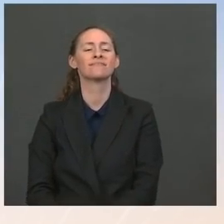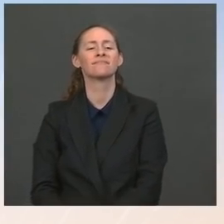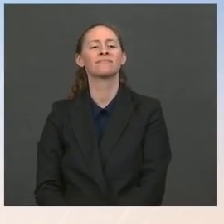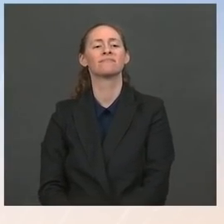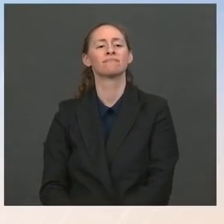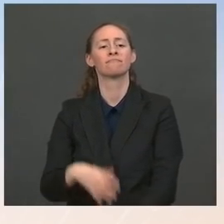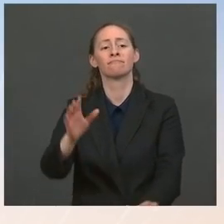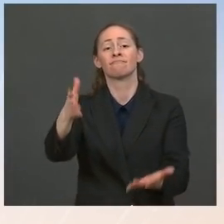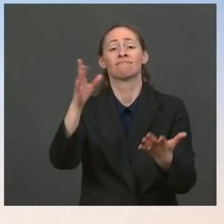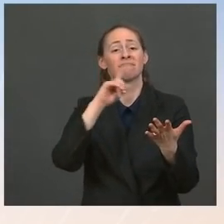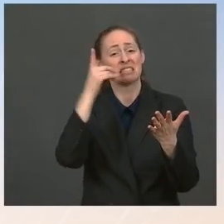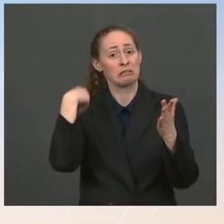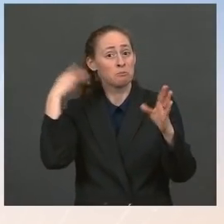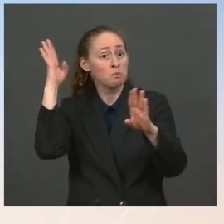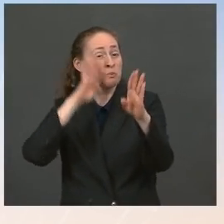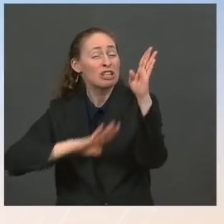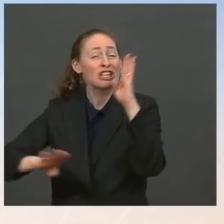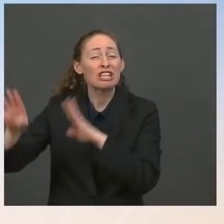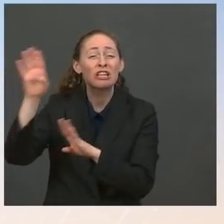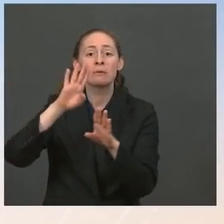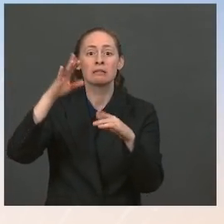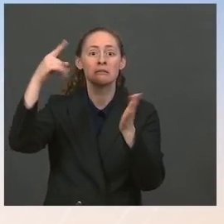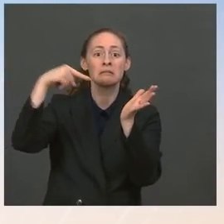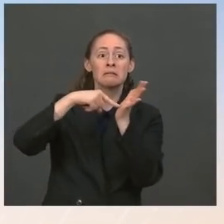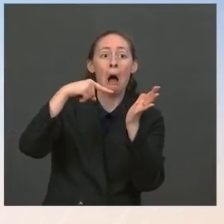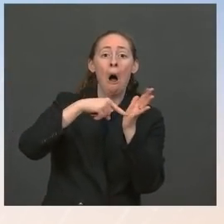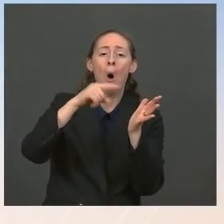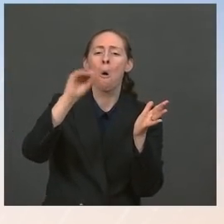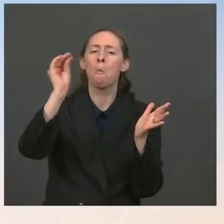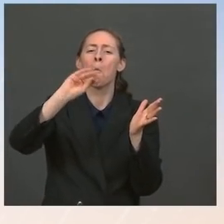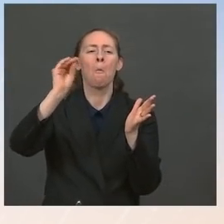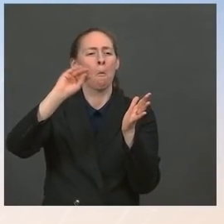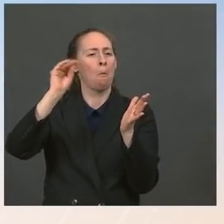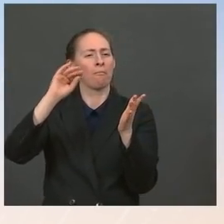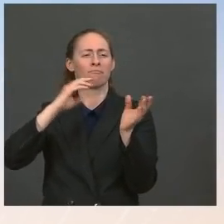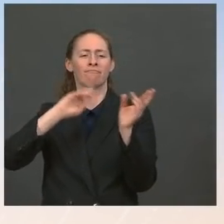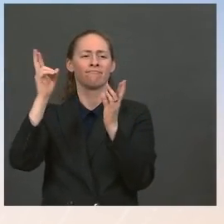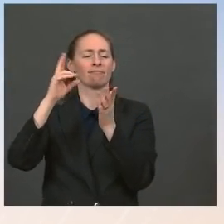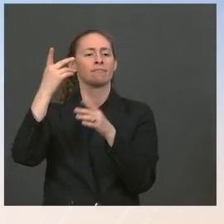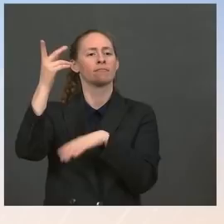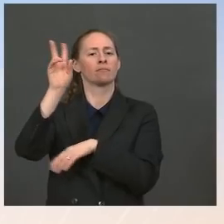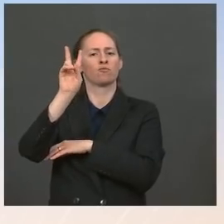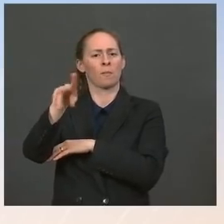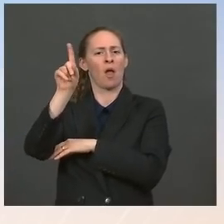I believe our number was $2.1 trillion. And so, we are confident that this is going to be paid for.